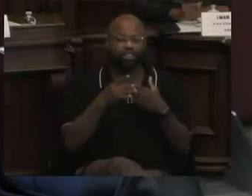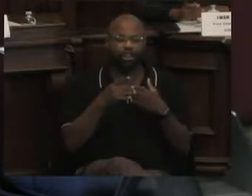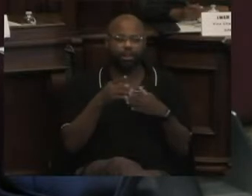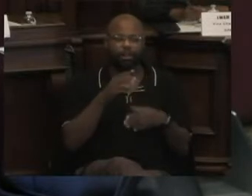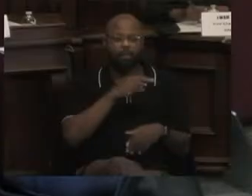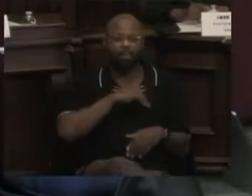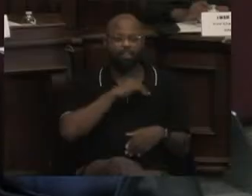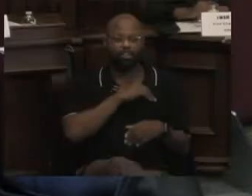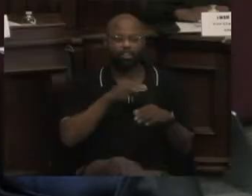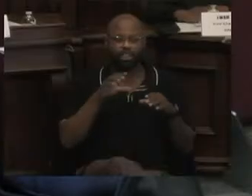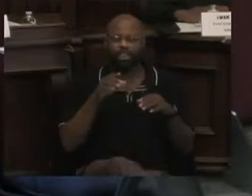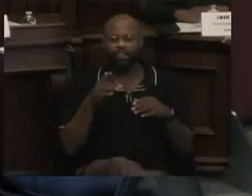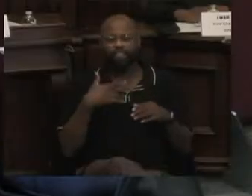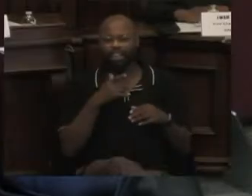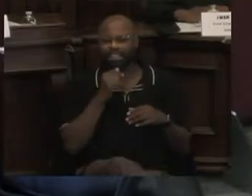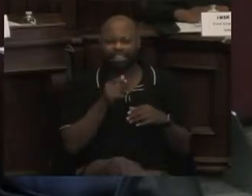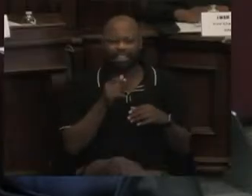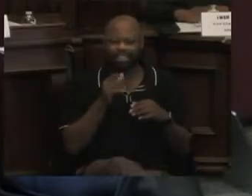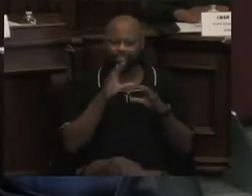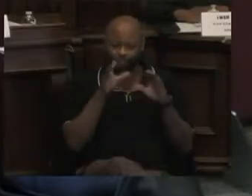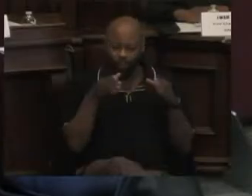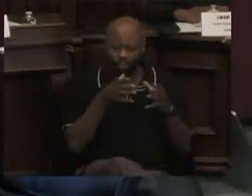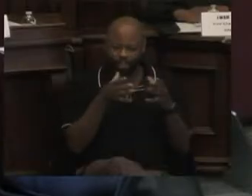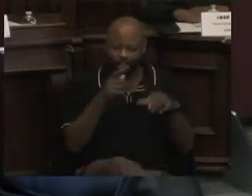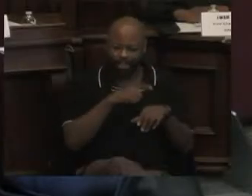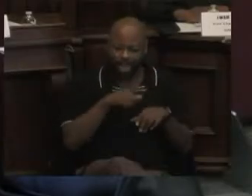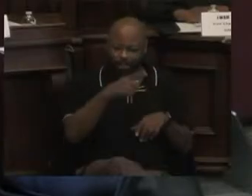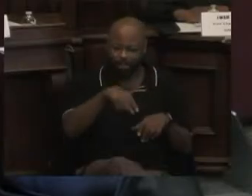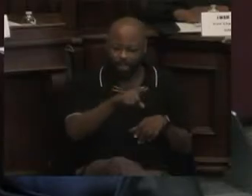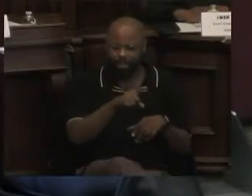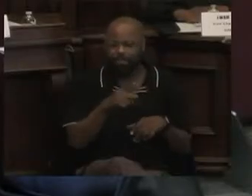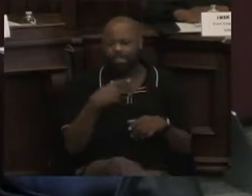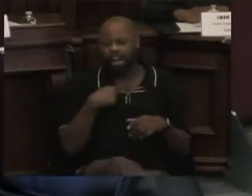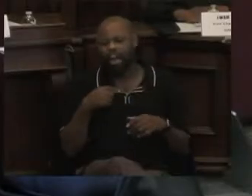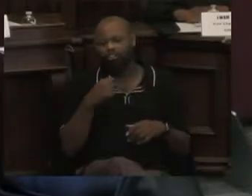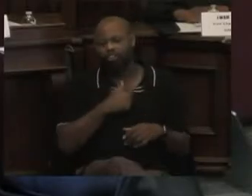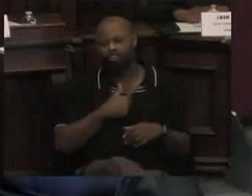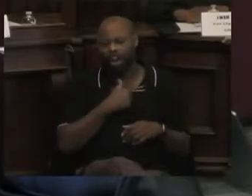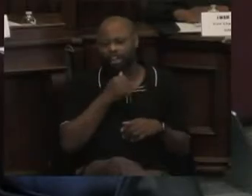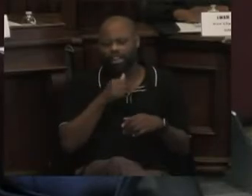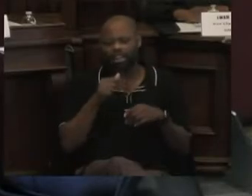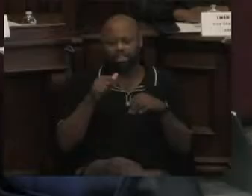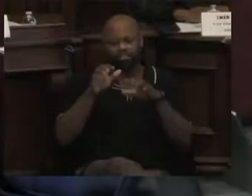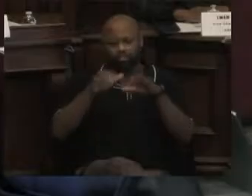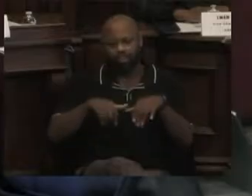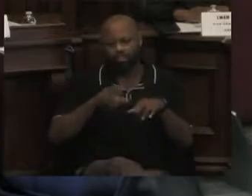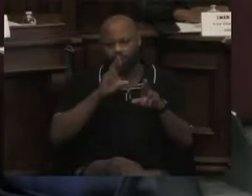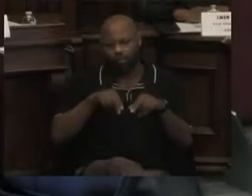Christian Leadership Ministry, he felt that we did not give